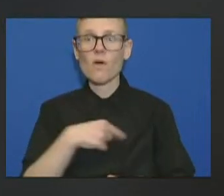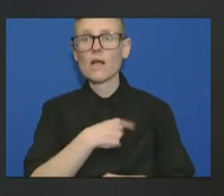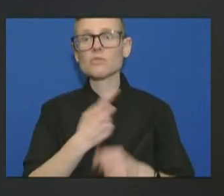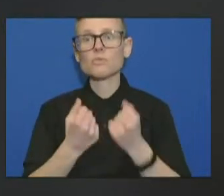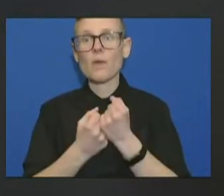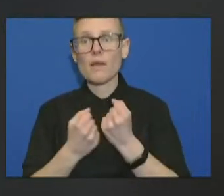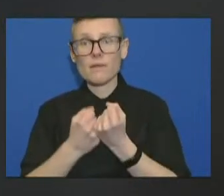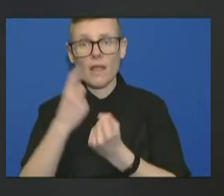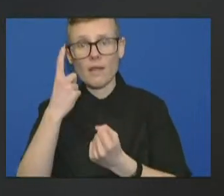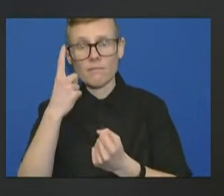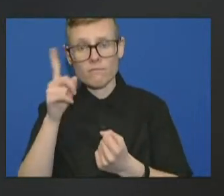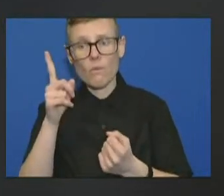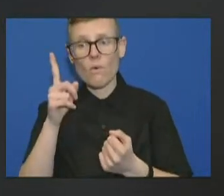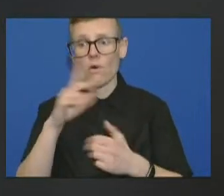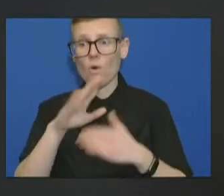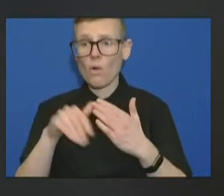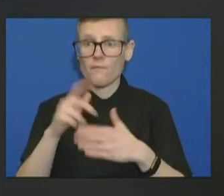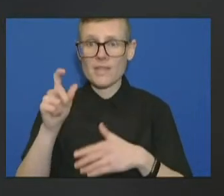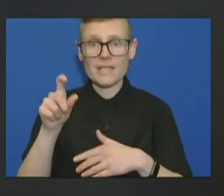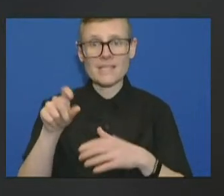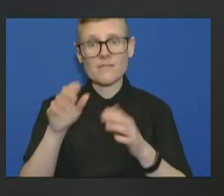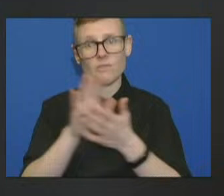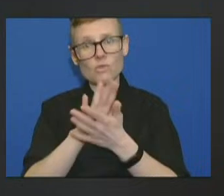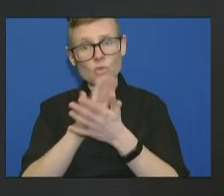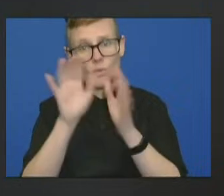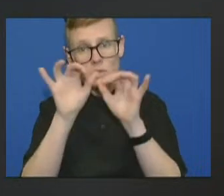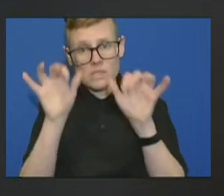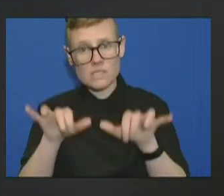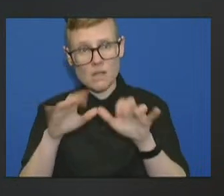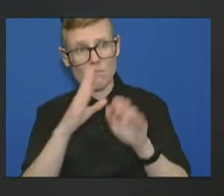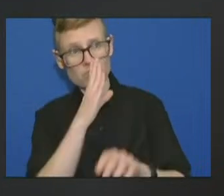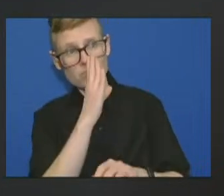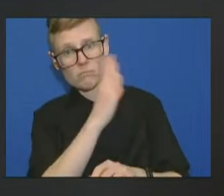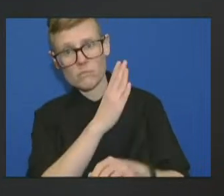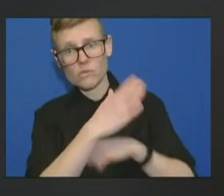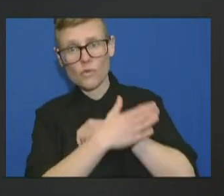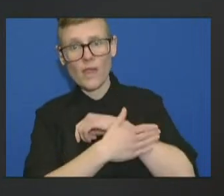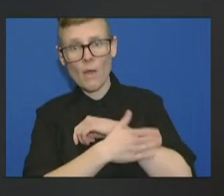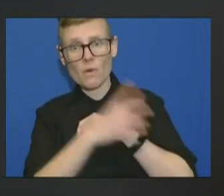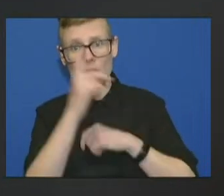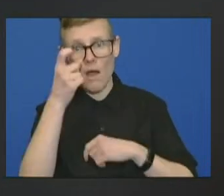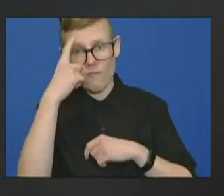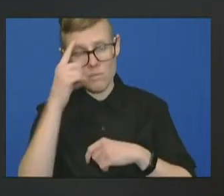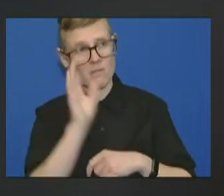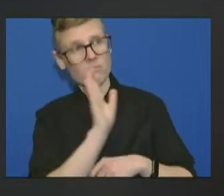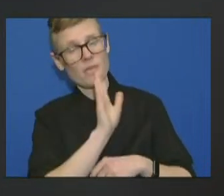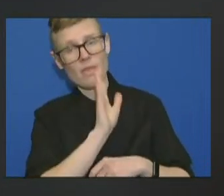education, to check that and for us to advocate on behalf of the